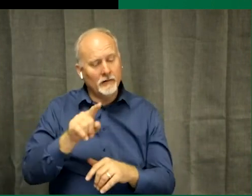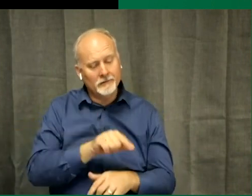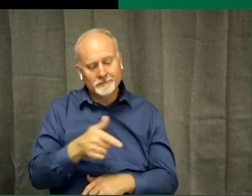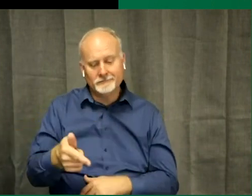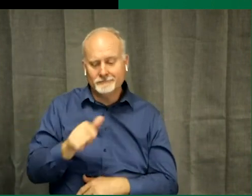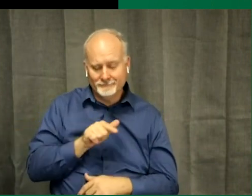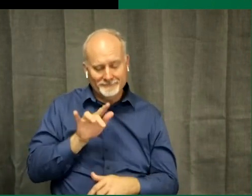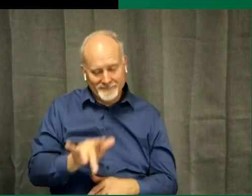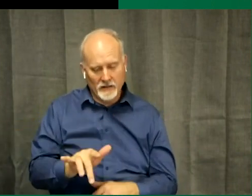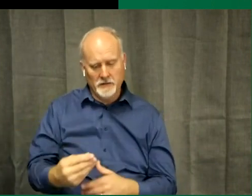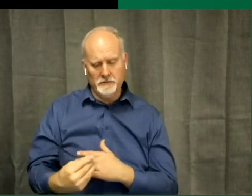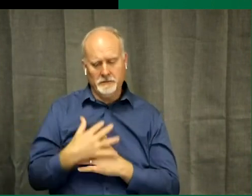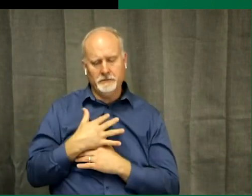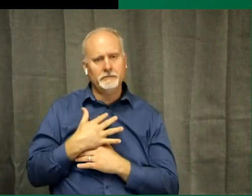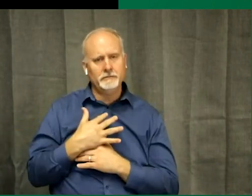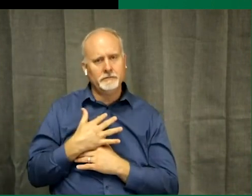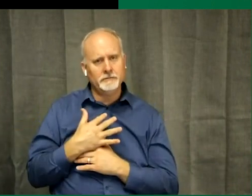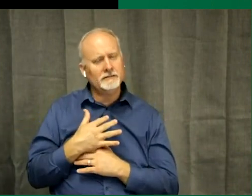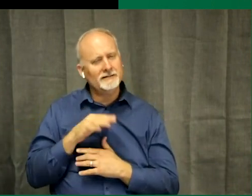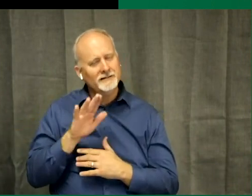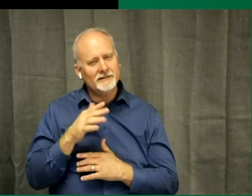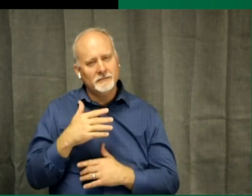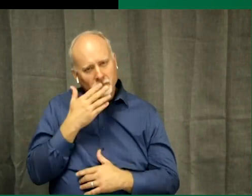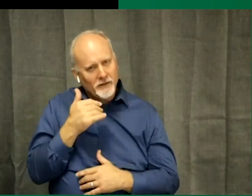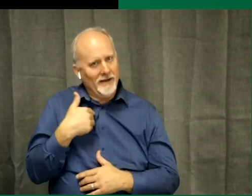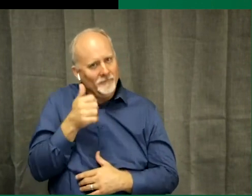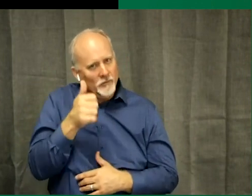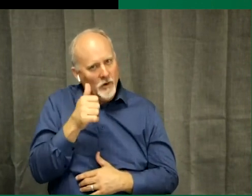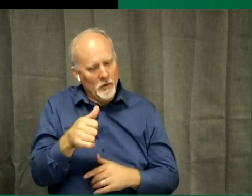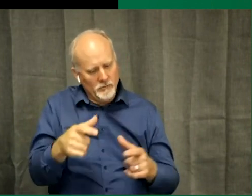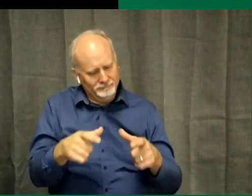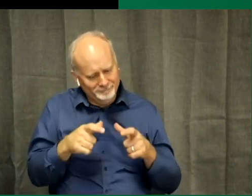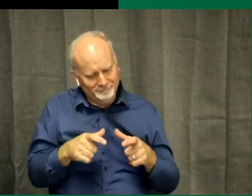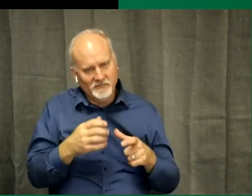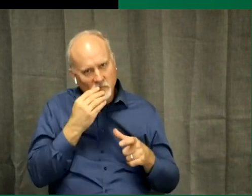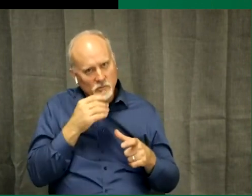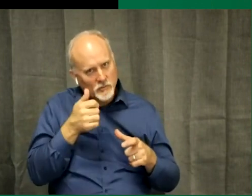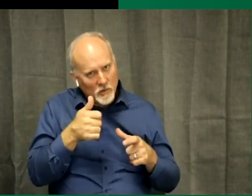of a spread it's better that people have their own their own things that they're eating and drinking